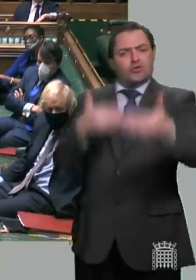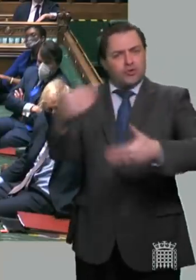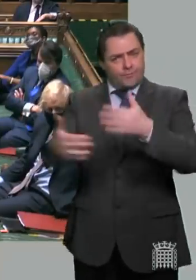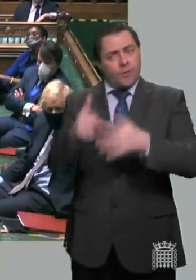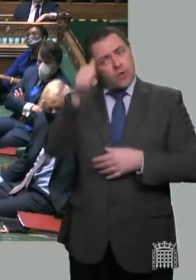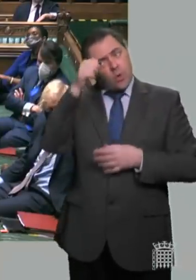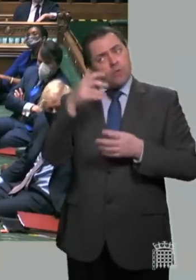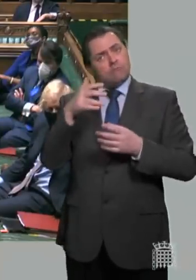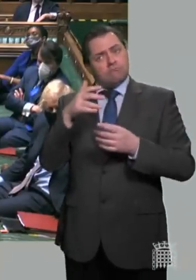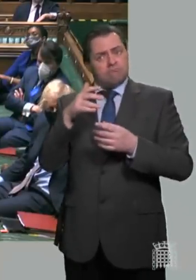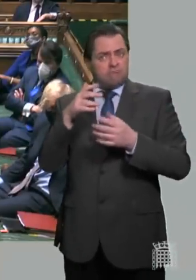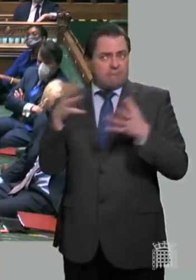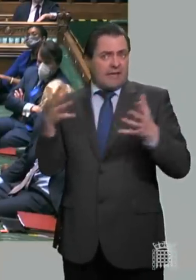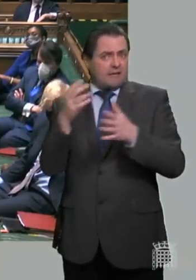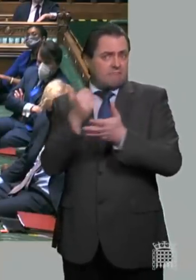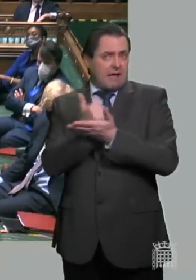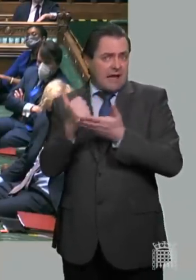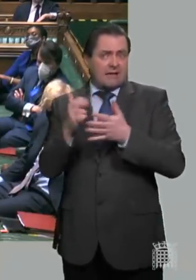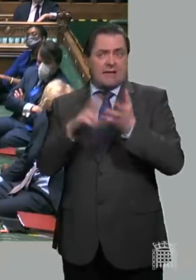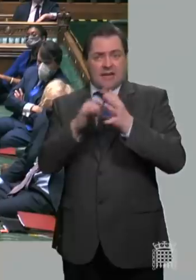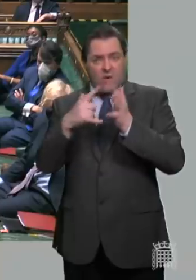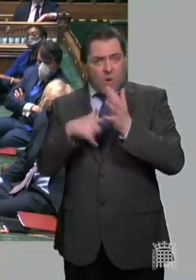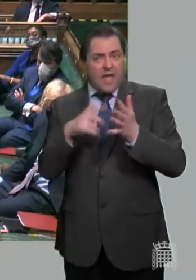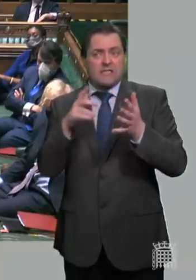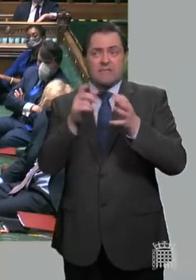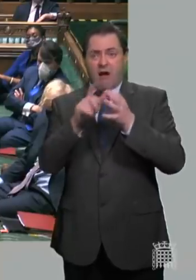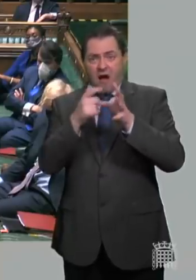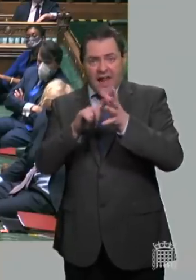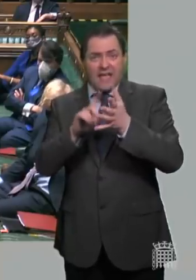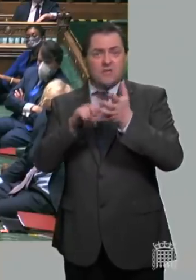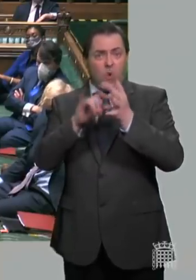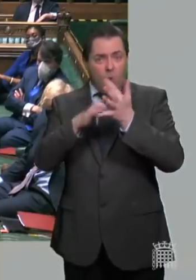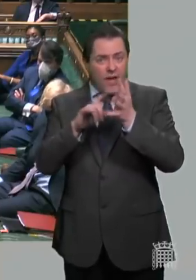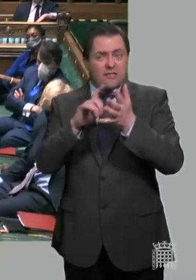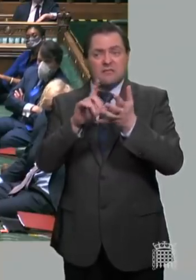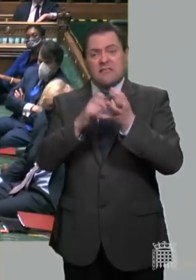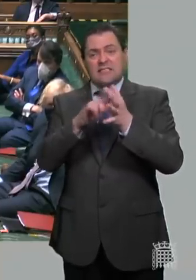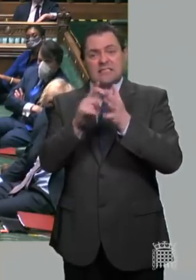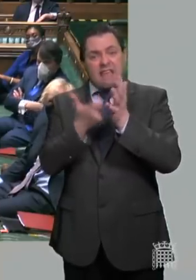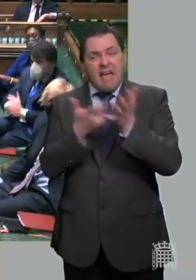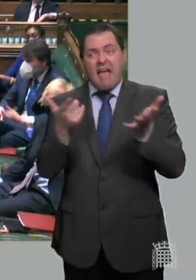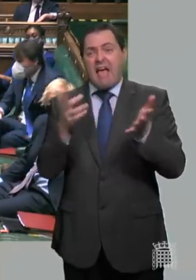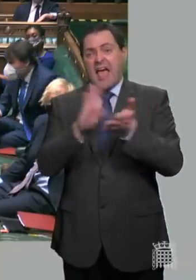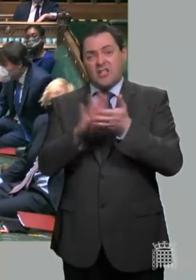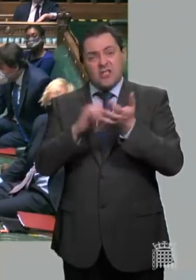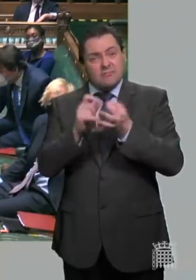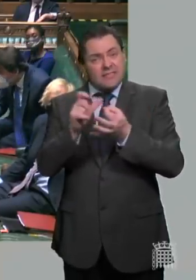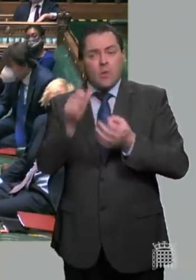including Lloyds, NatWest, Santander, Barclays and HSBC, will be offering these 95% mortgages